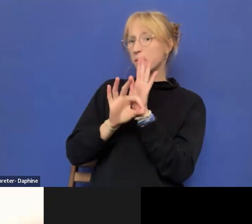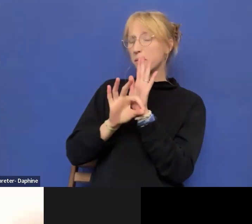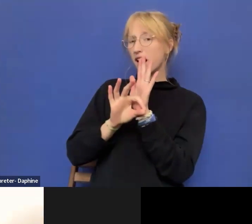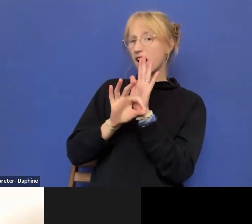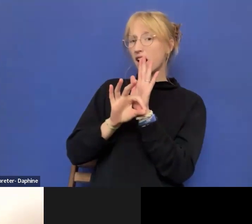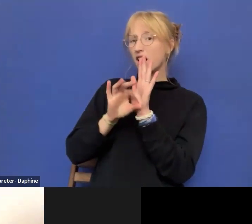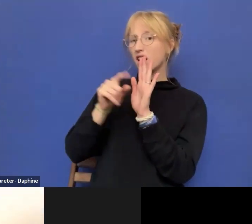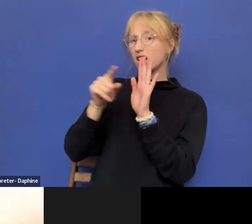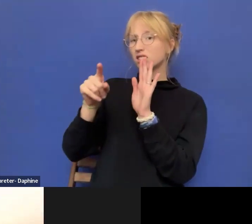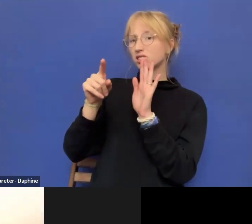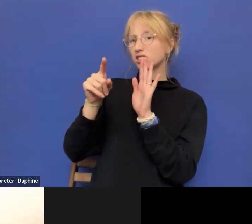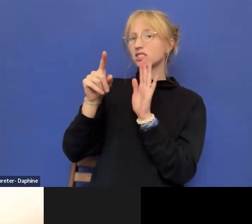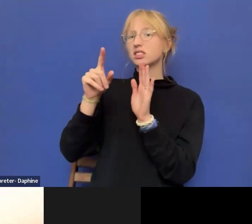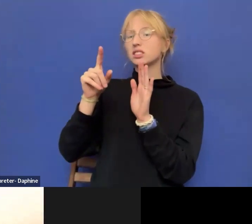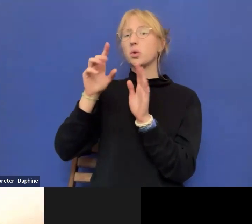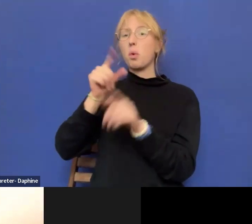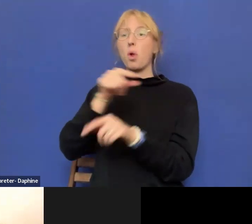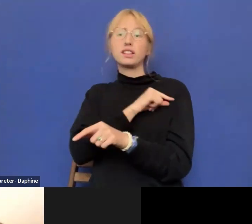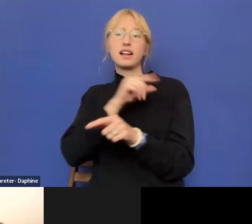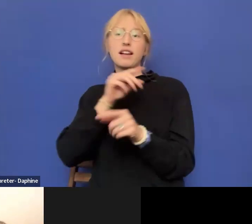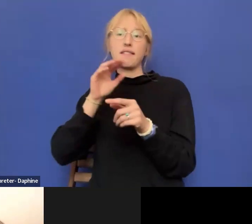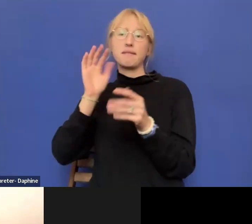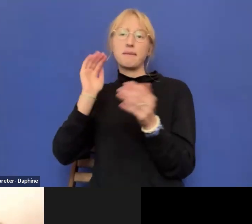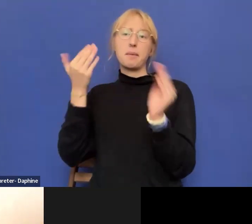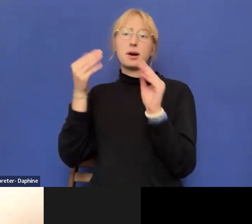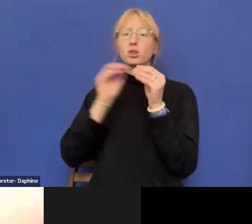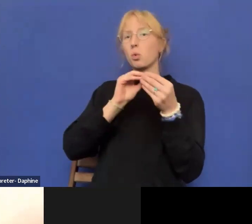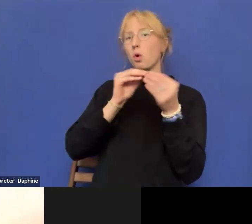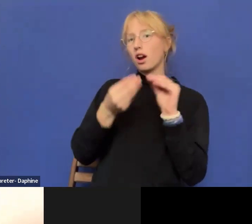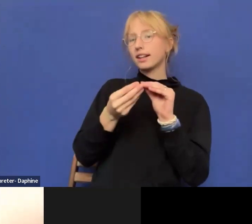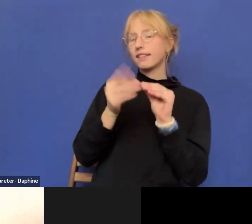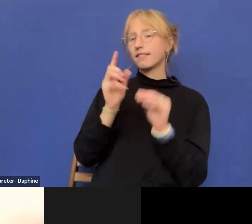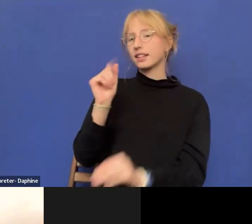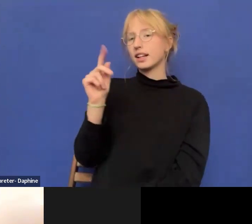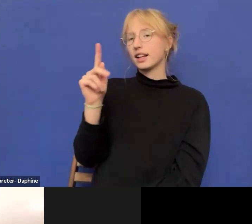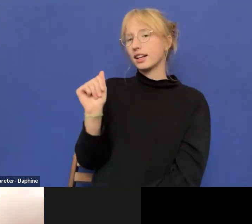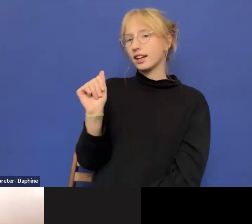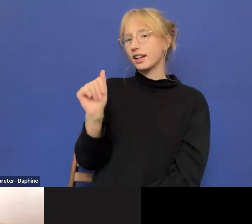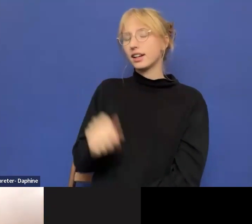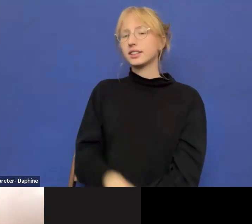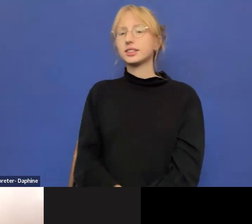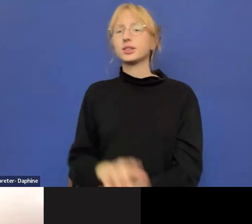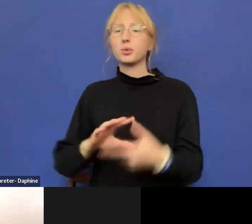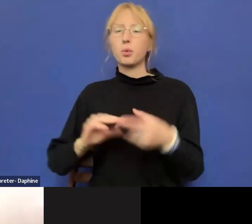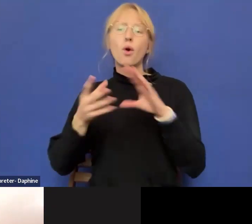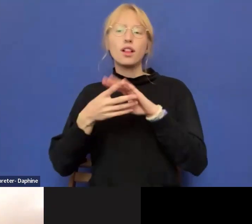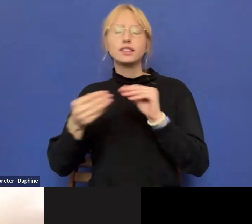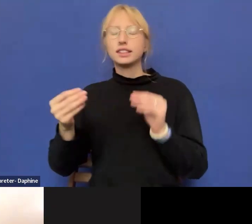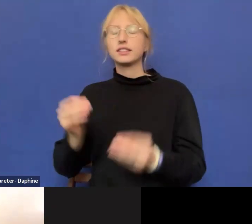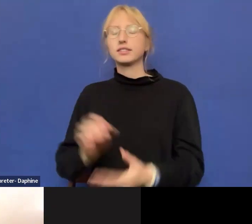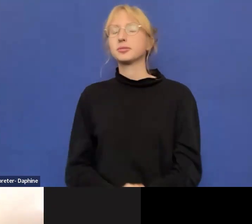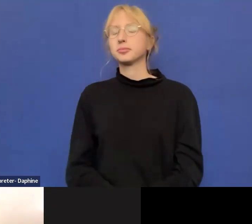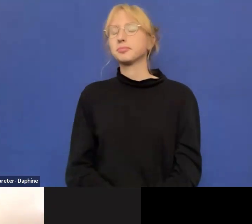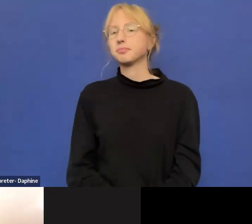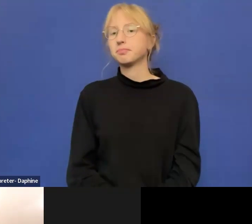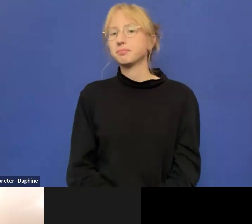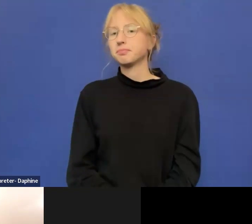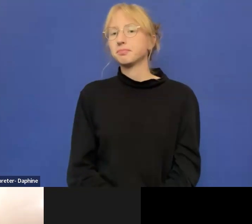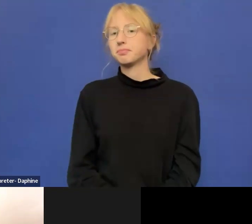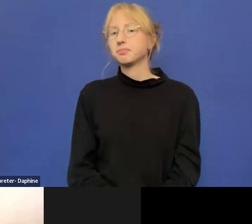data and quantitative data? >>Dr. Rama Bala: So for the,